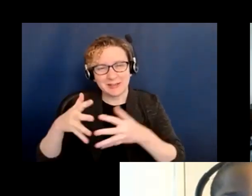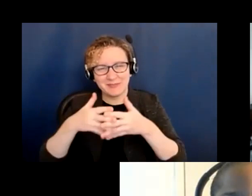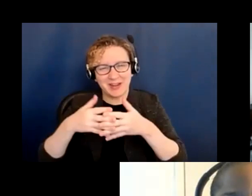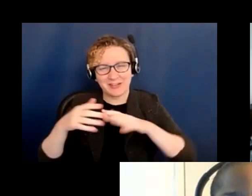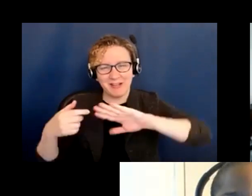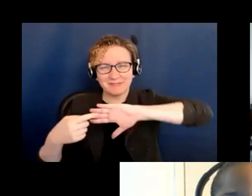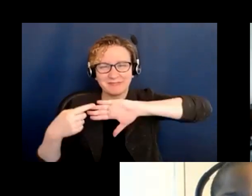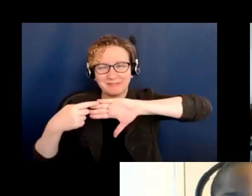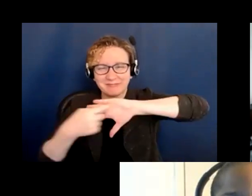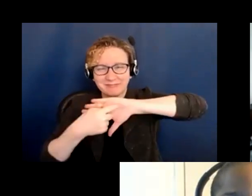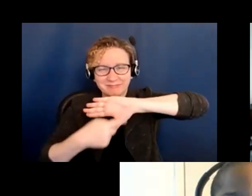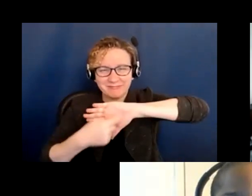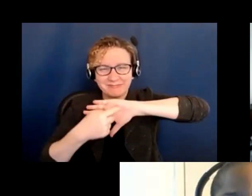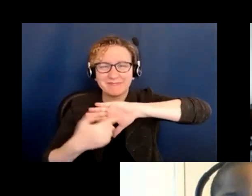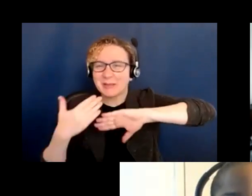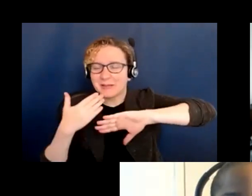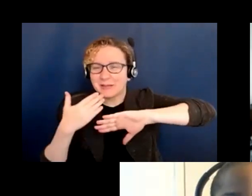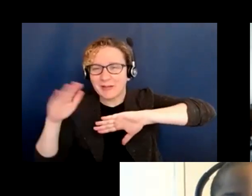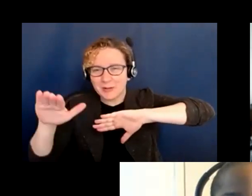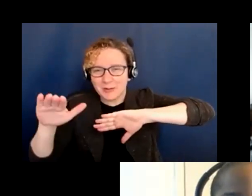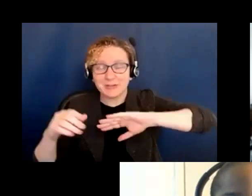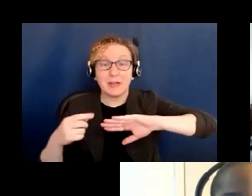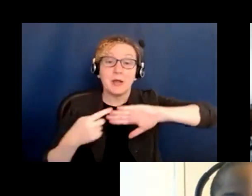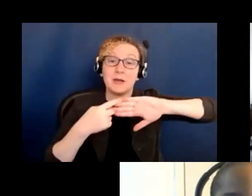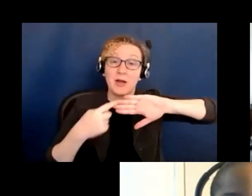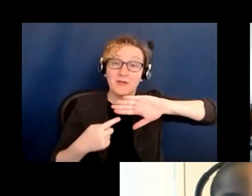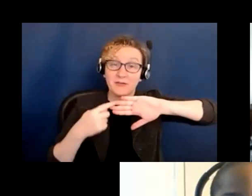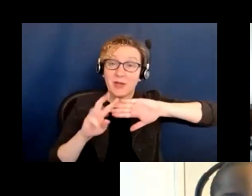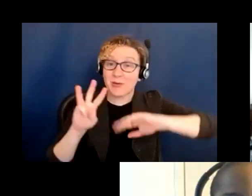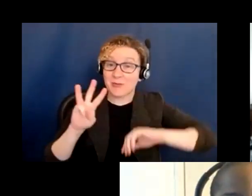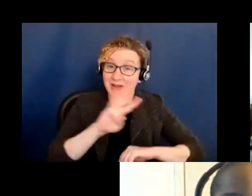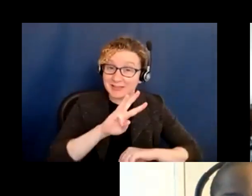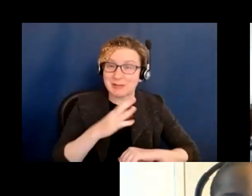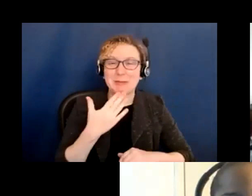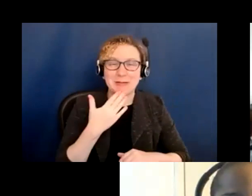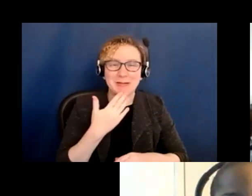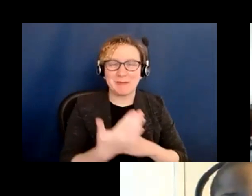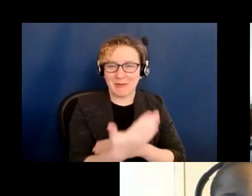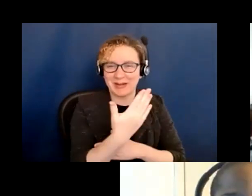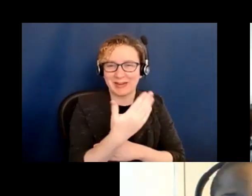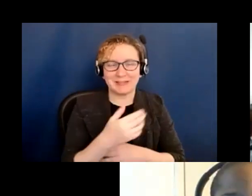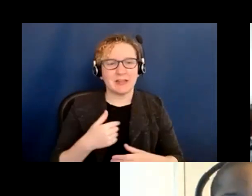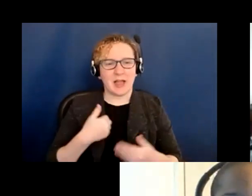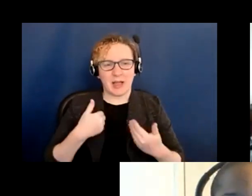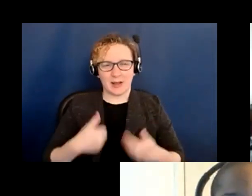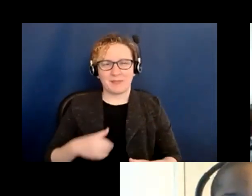I'm Justin Harford, Project Coordinator with NCDE. Thank you for joining us for this session today.